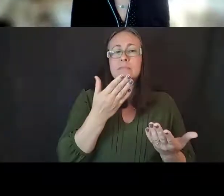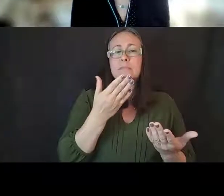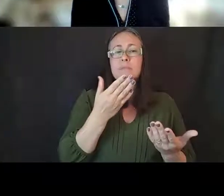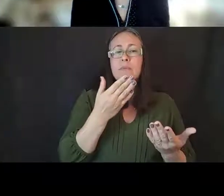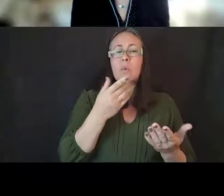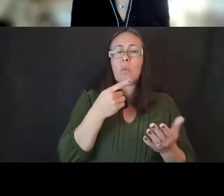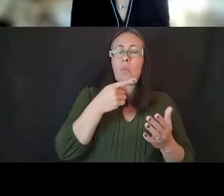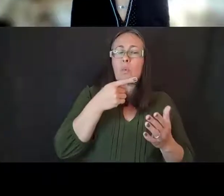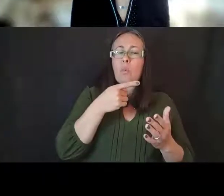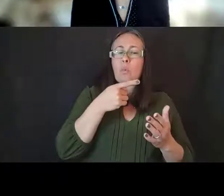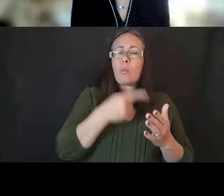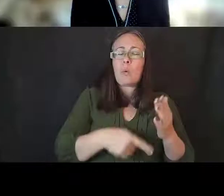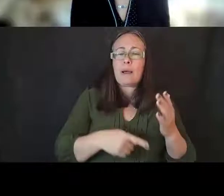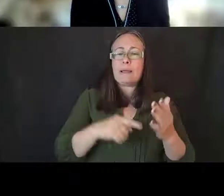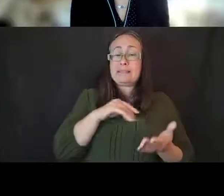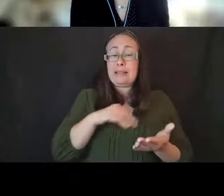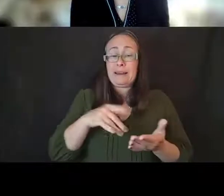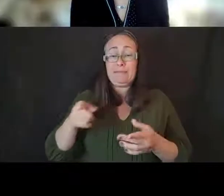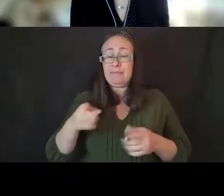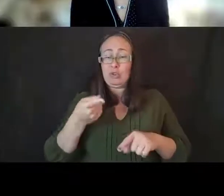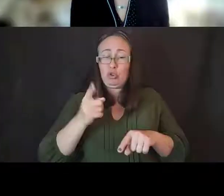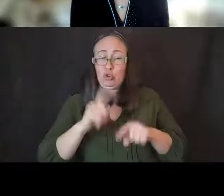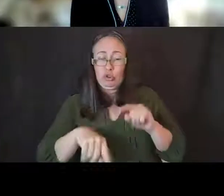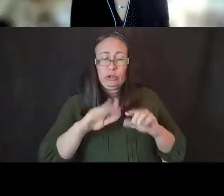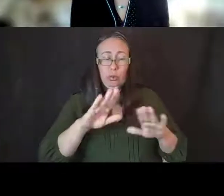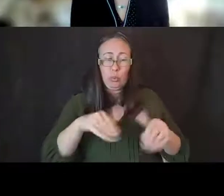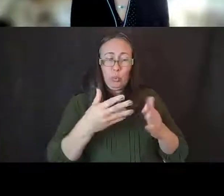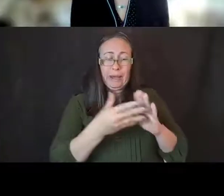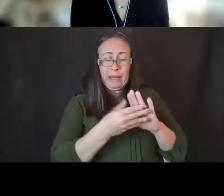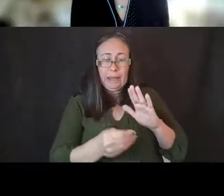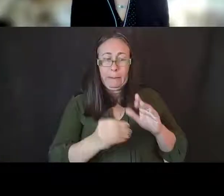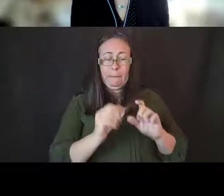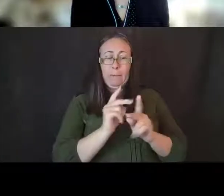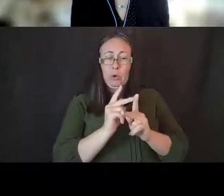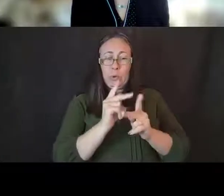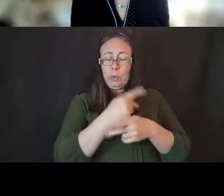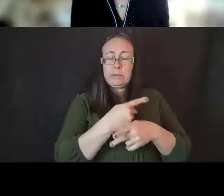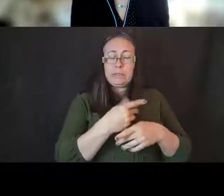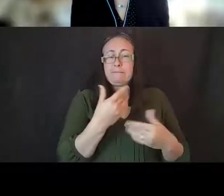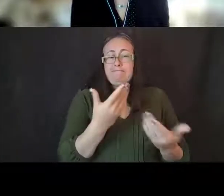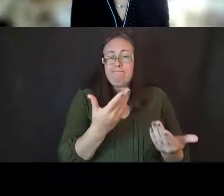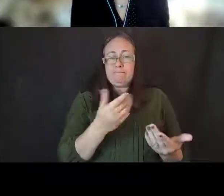they were not able to reproduce or replicate. We don't have a really good sense